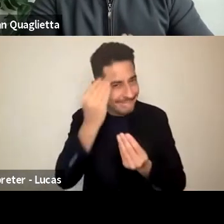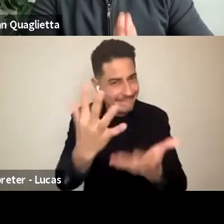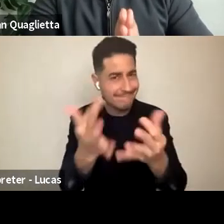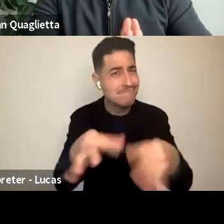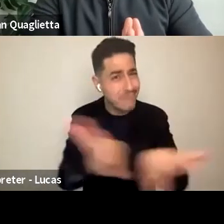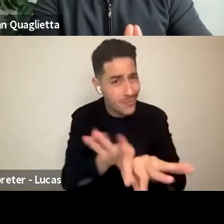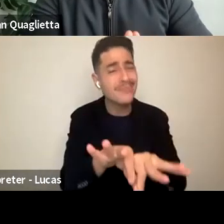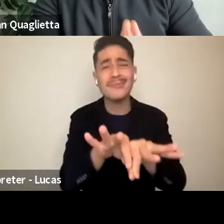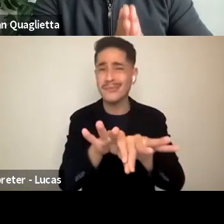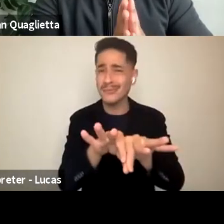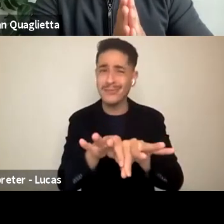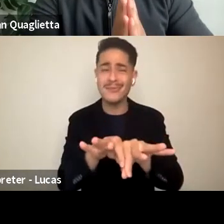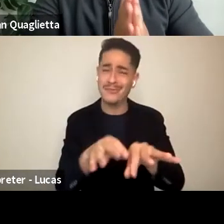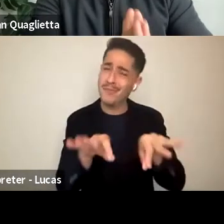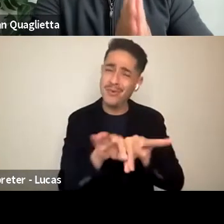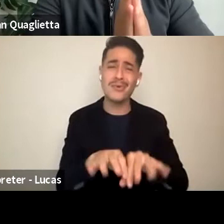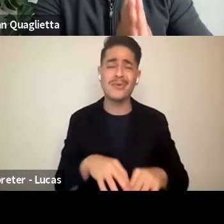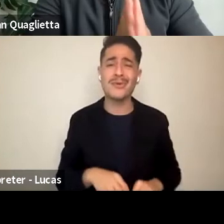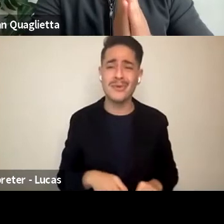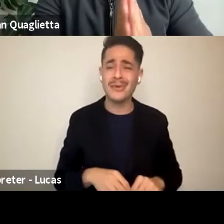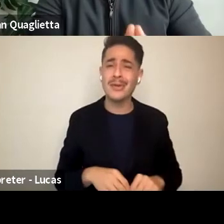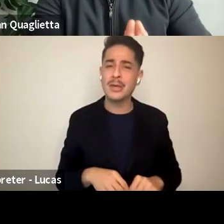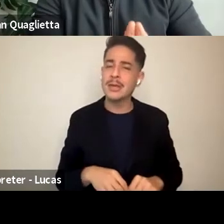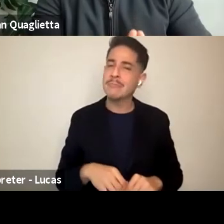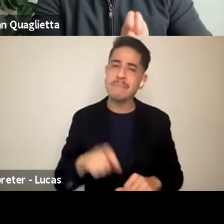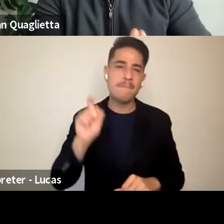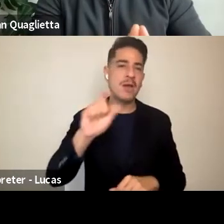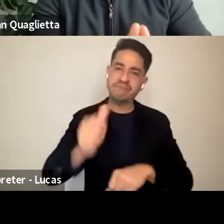I want to get paid, but you definitely need please listen to me.